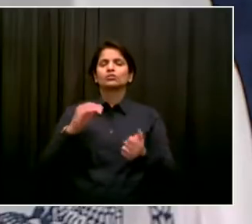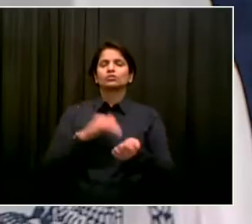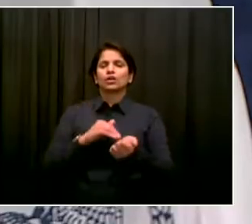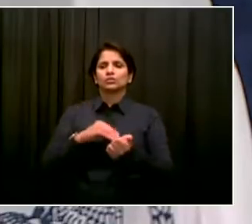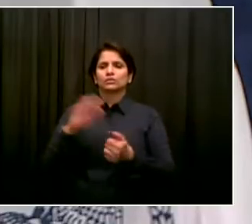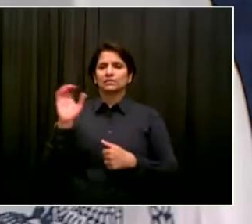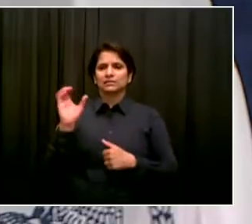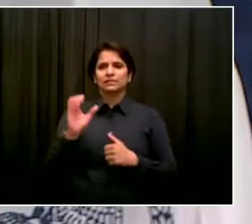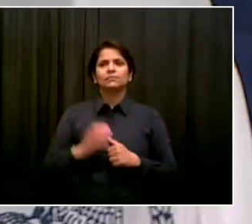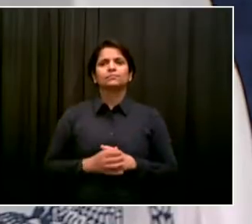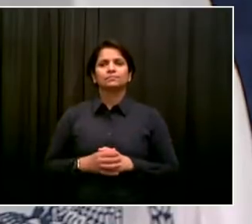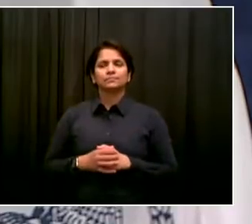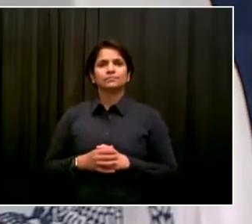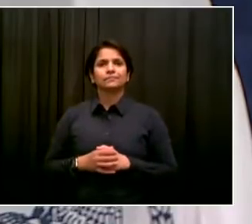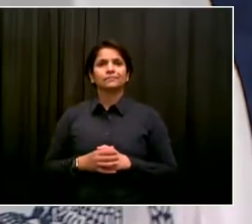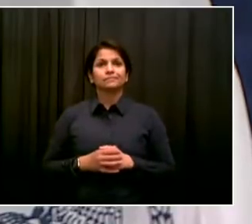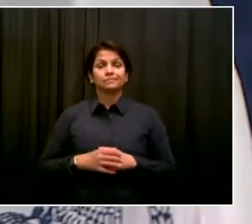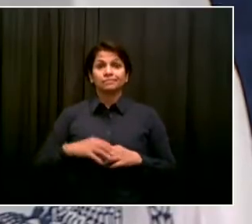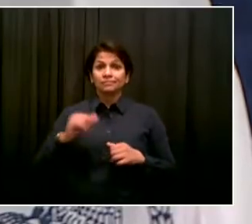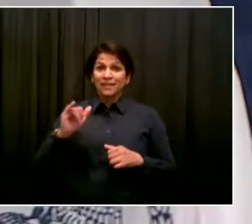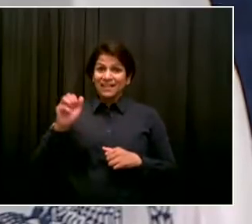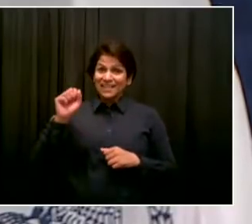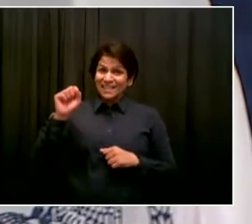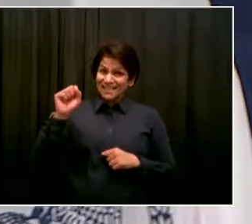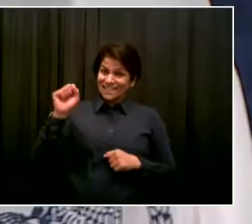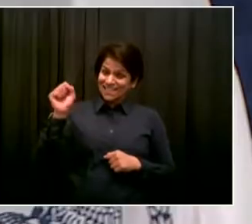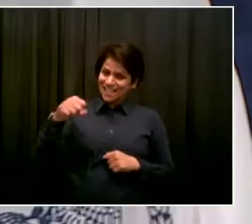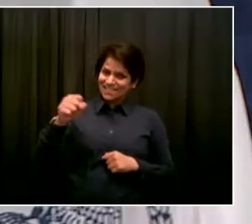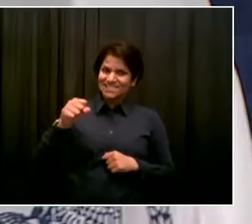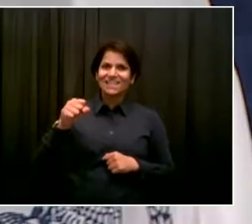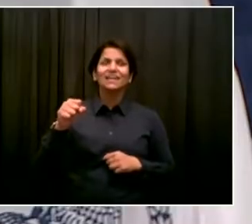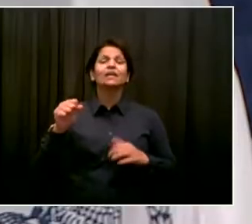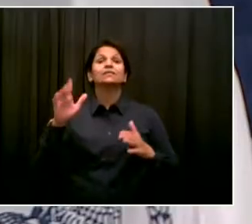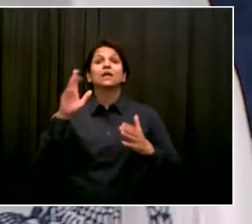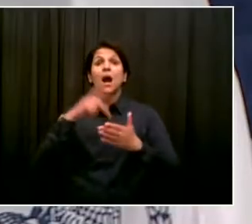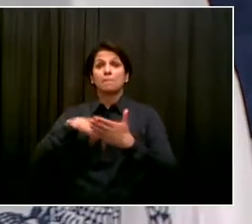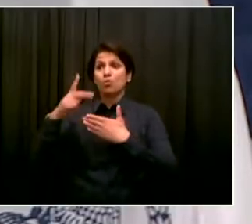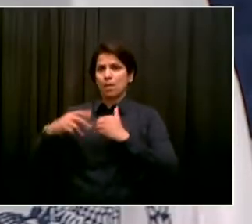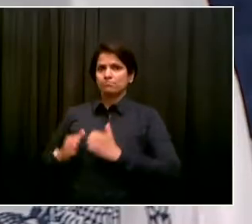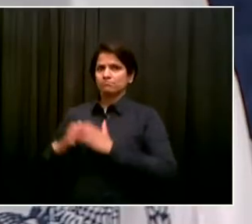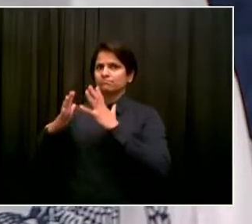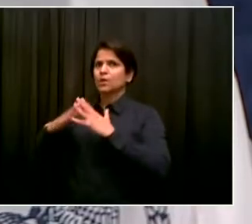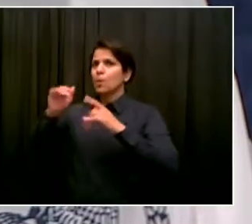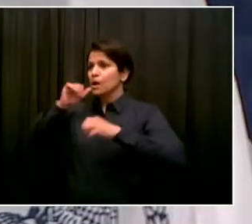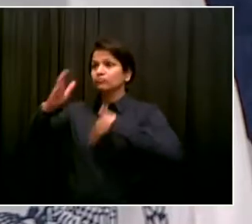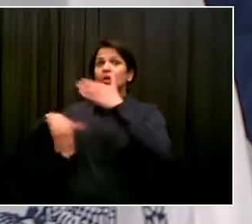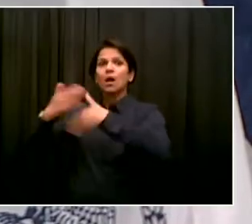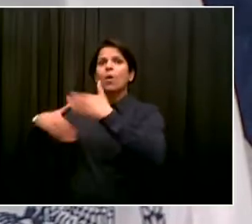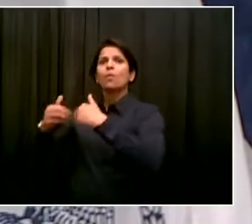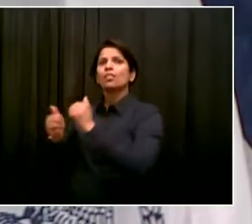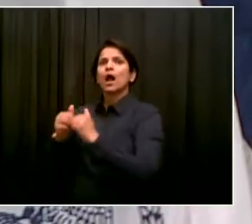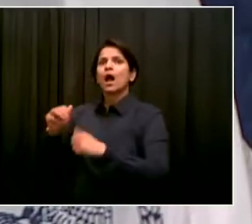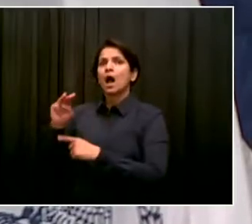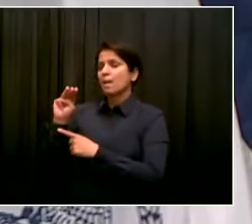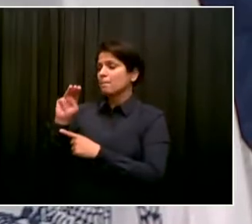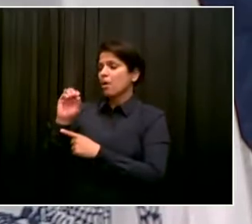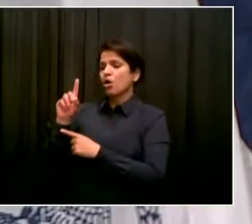JUST A SECOND.